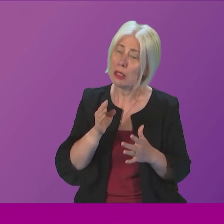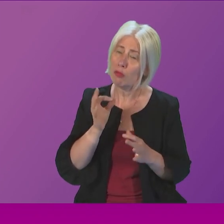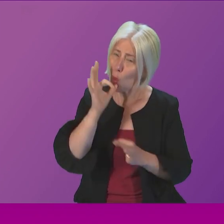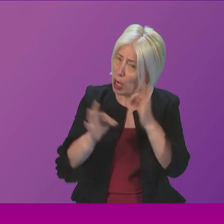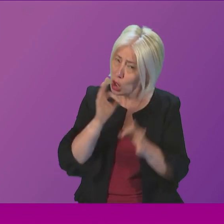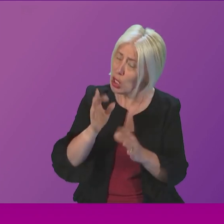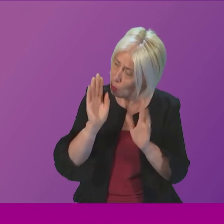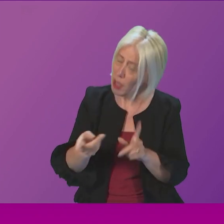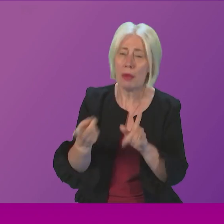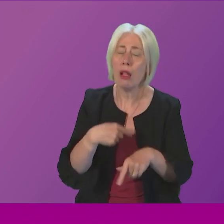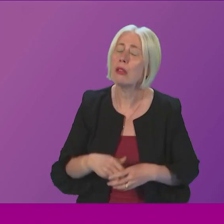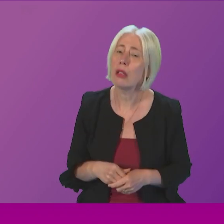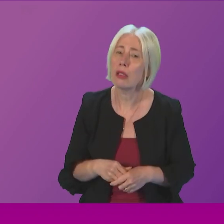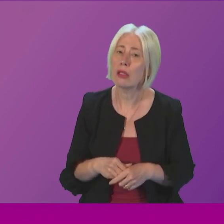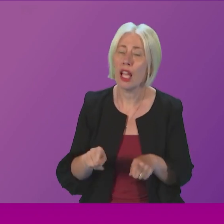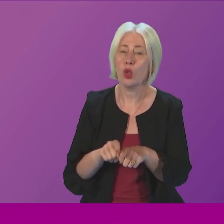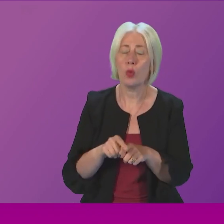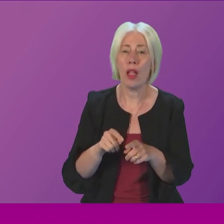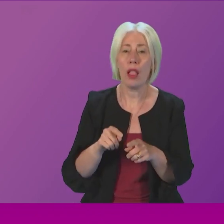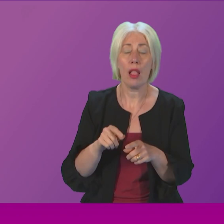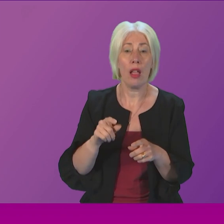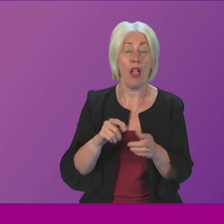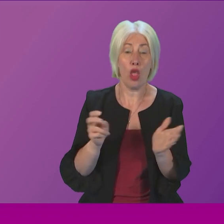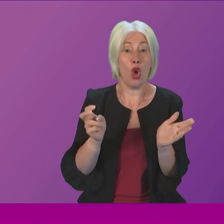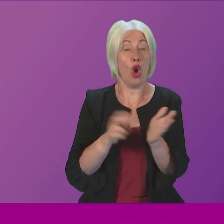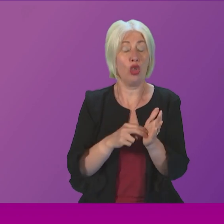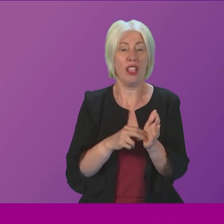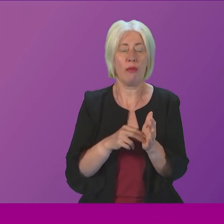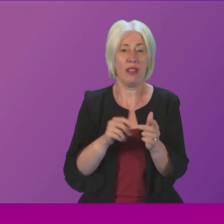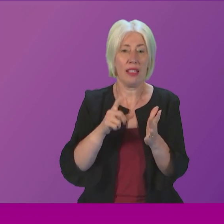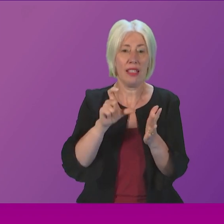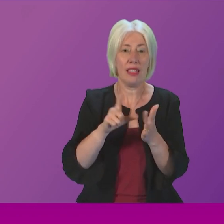We also heard this week from the Civil Engineering Contractors Association. It said: